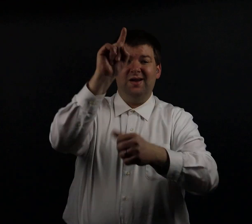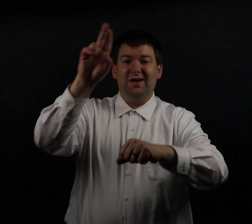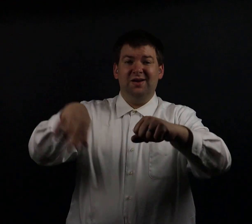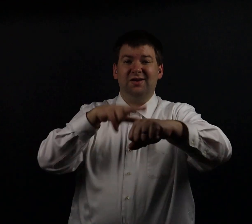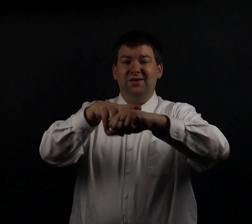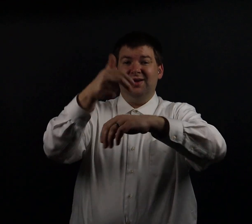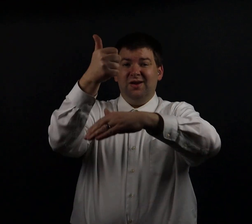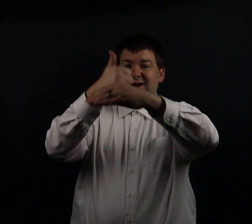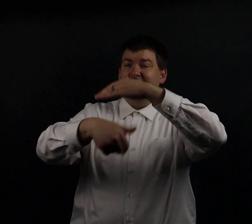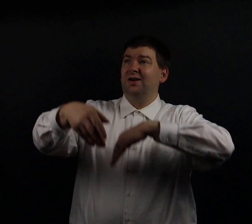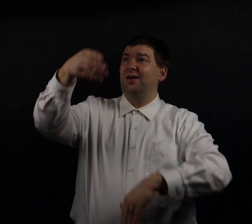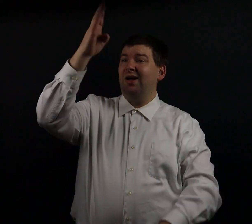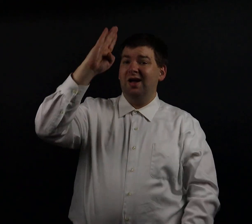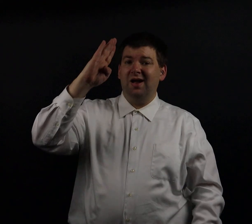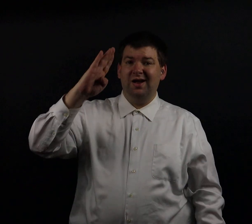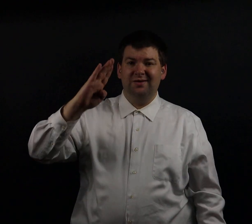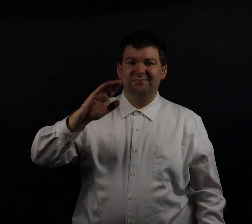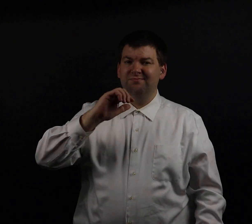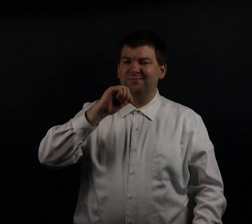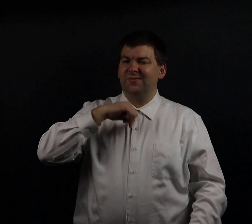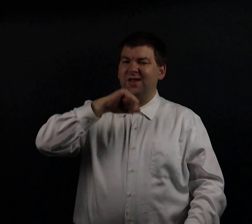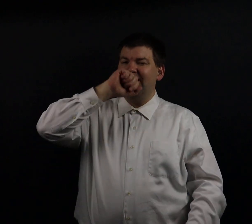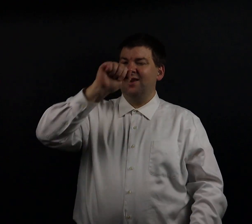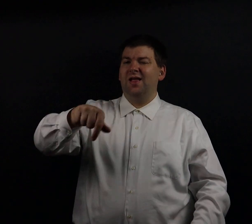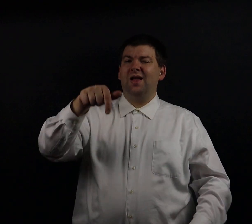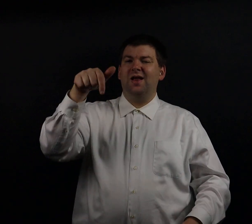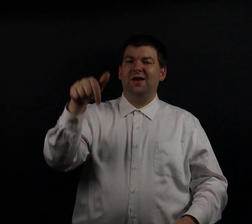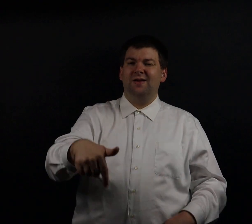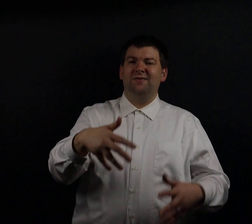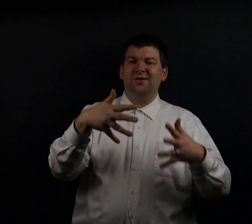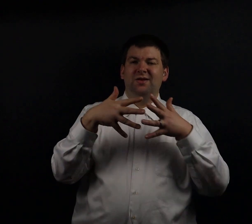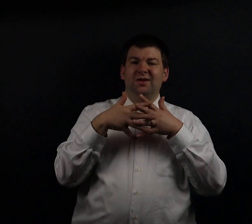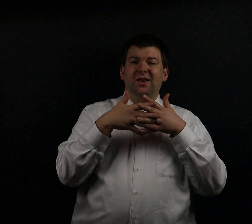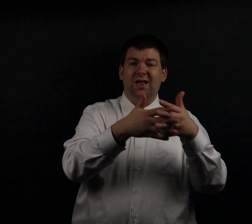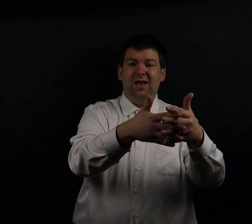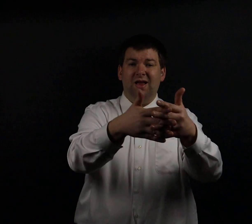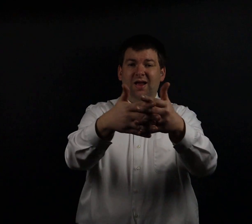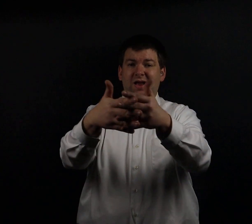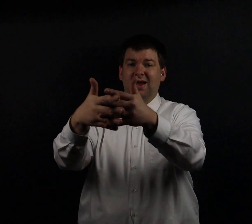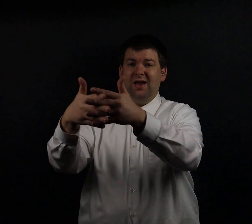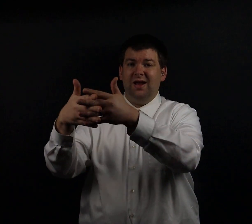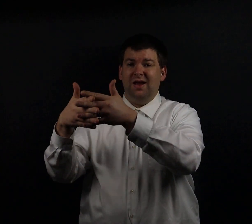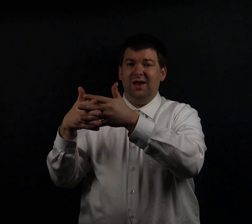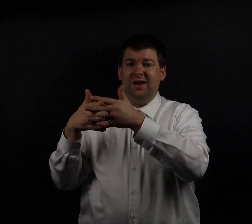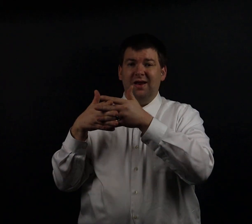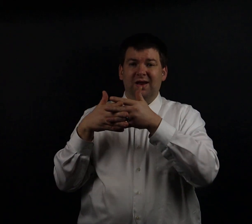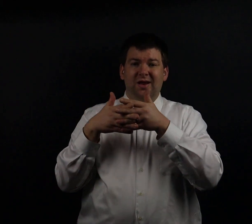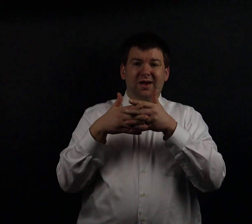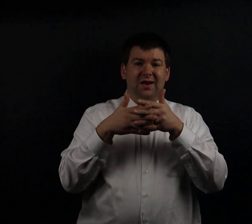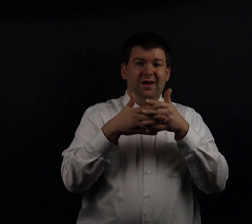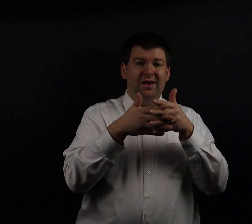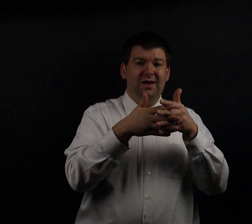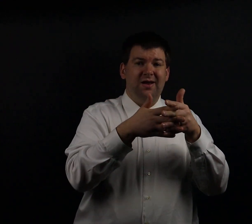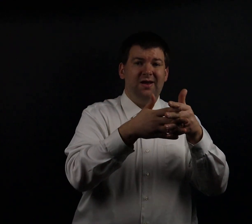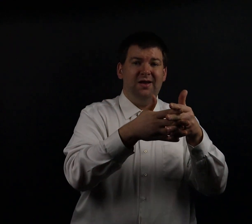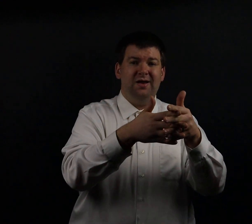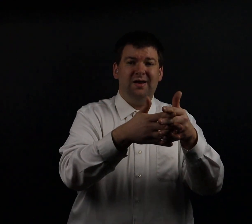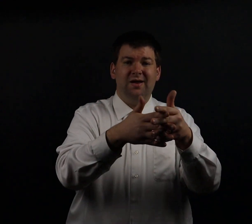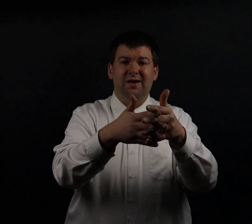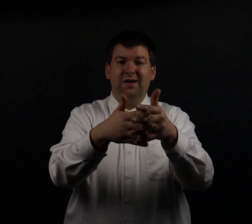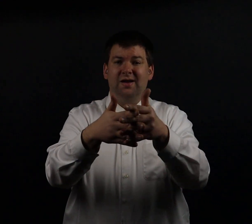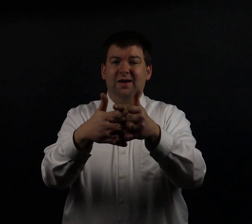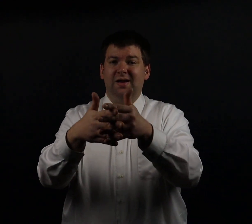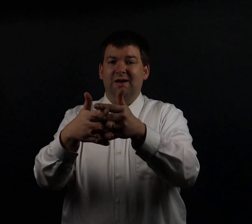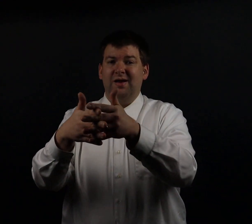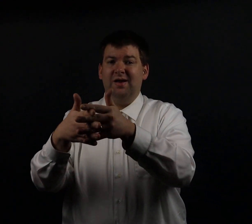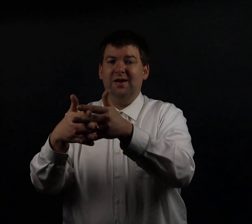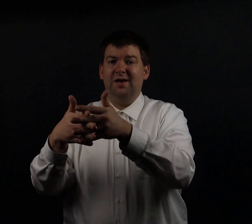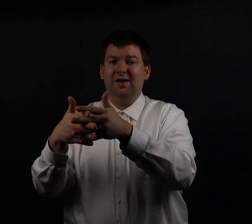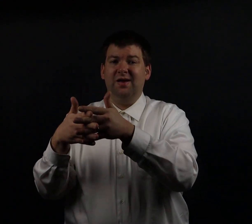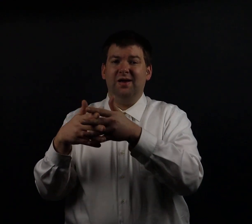One nation under God, I love this land.